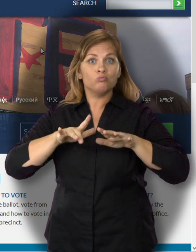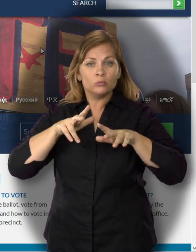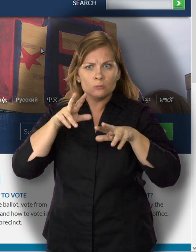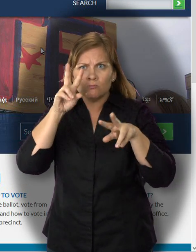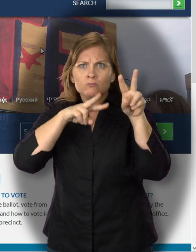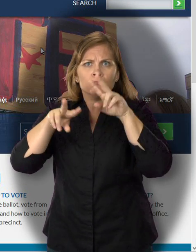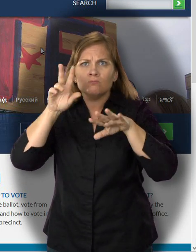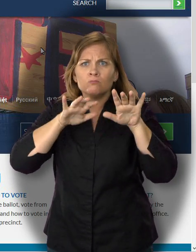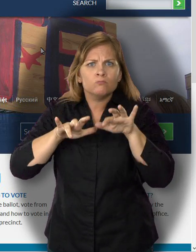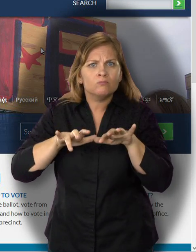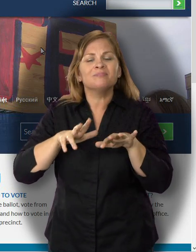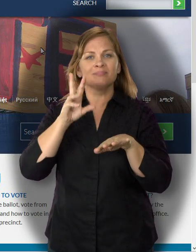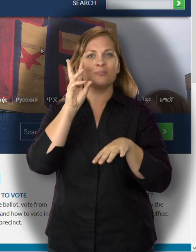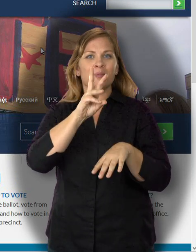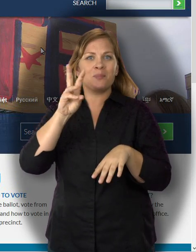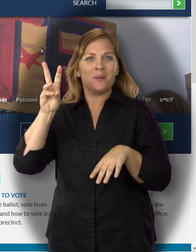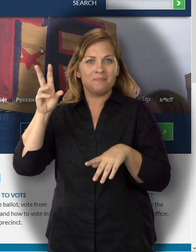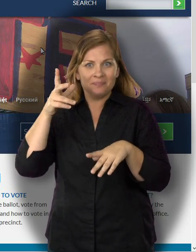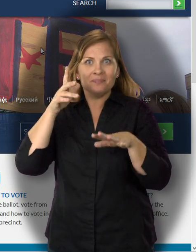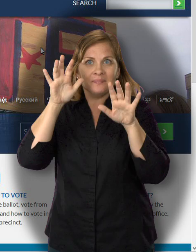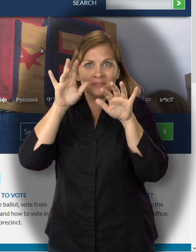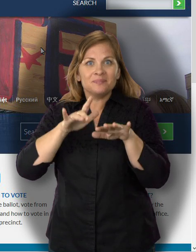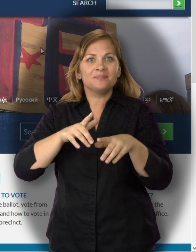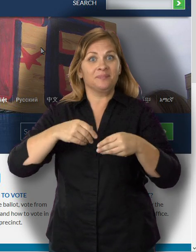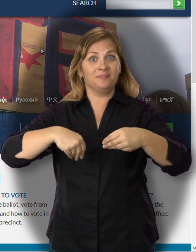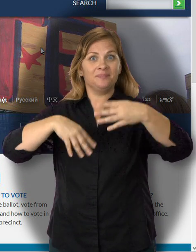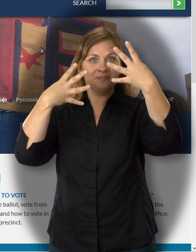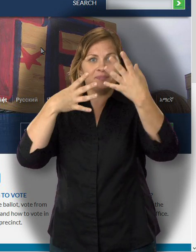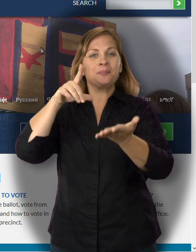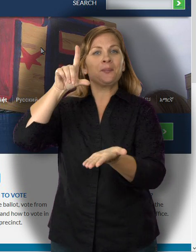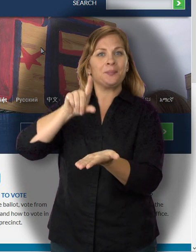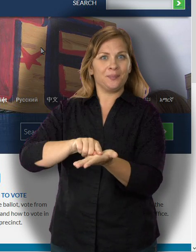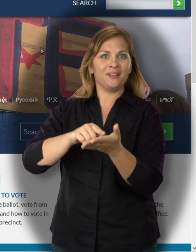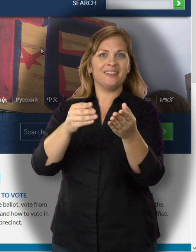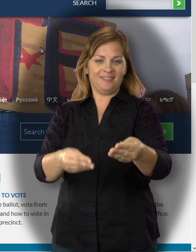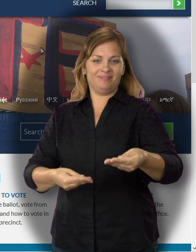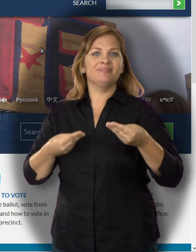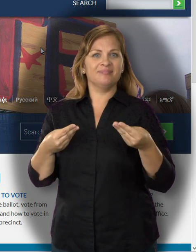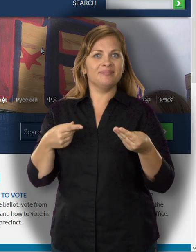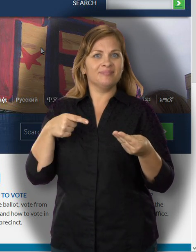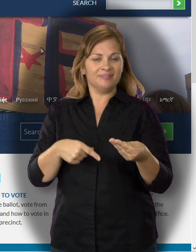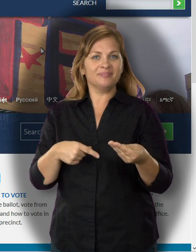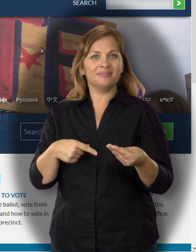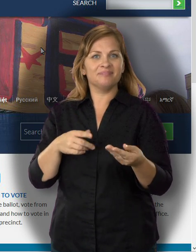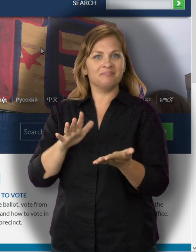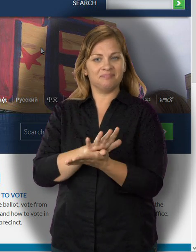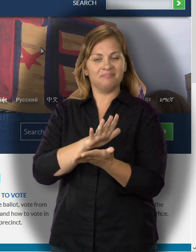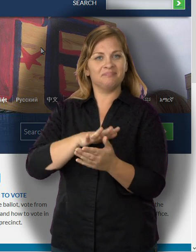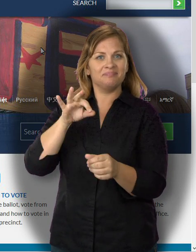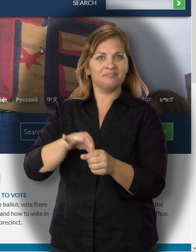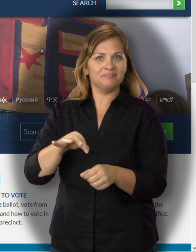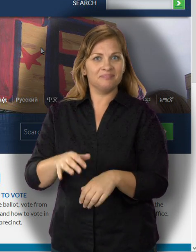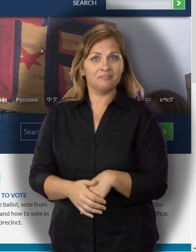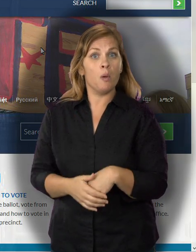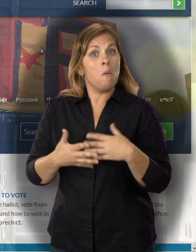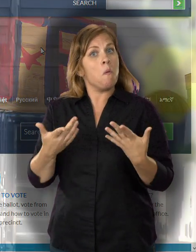from the Minnesota Votes web site.